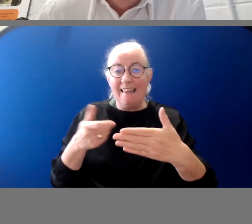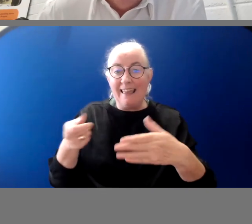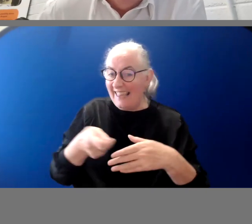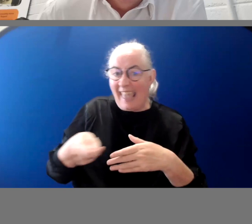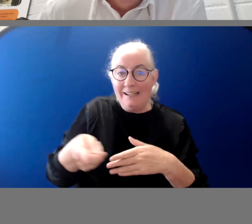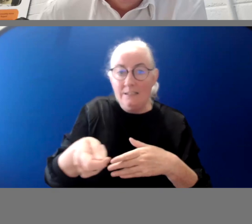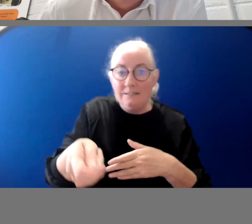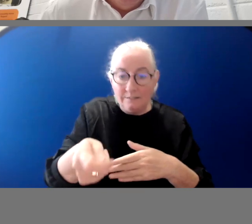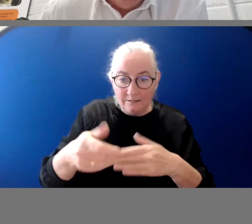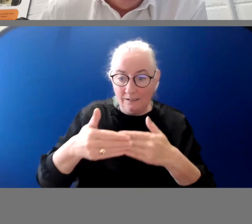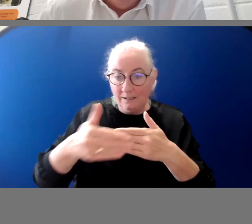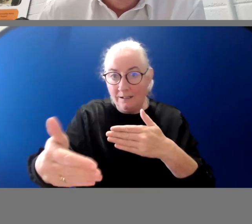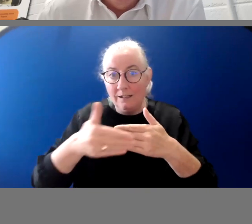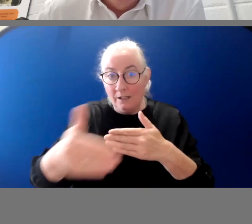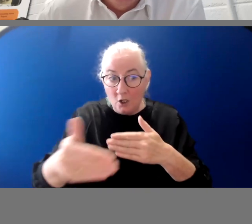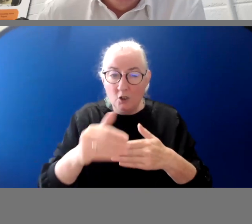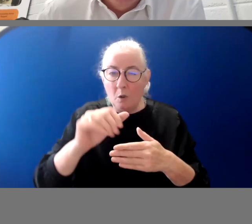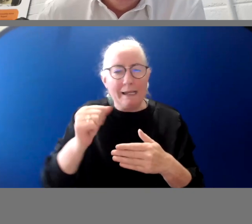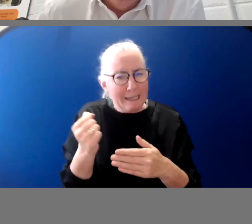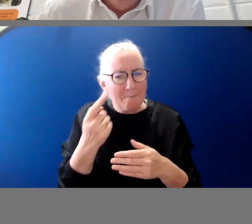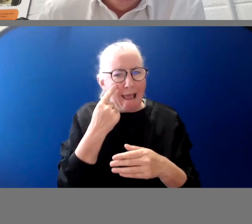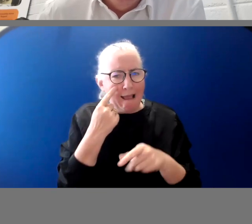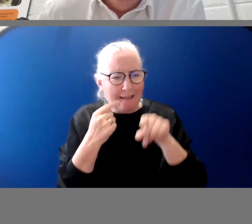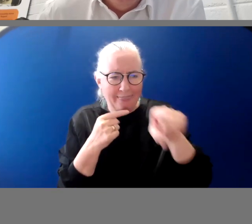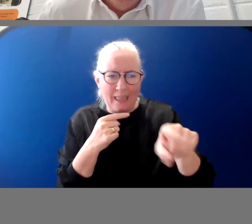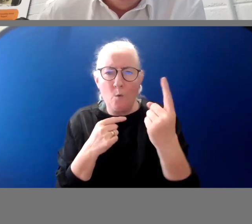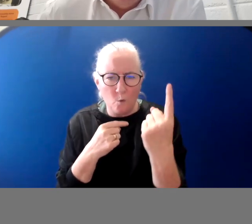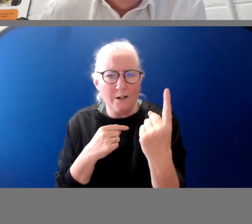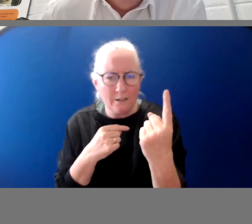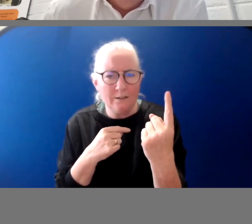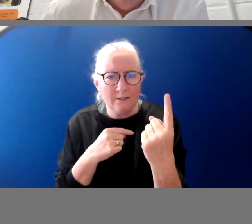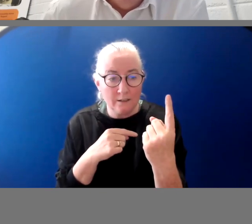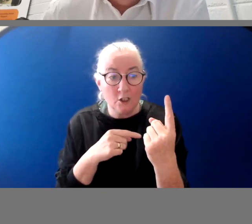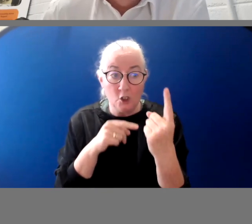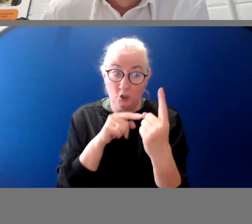outside the building so just keep an eye on that one it's one where you it may impact impact on